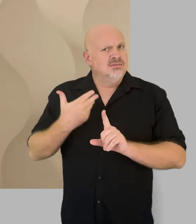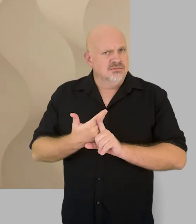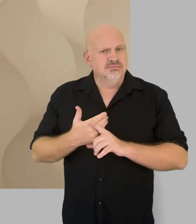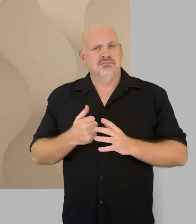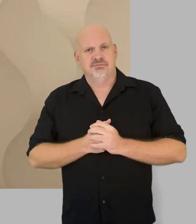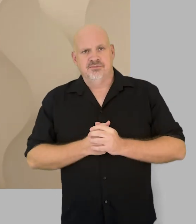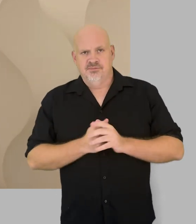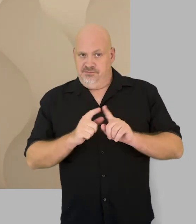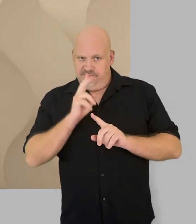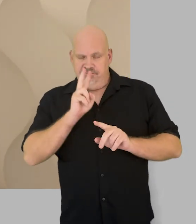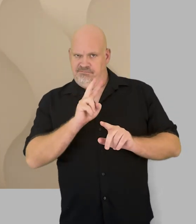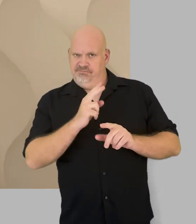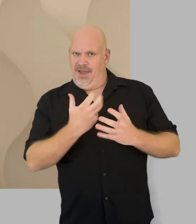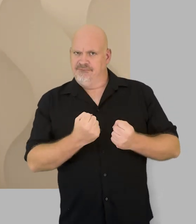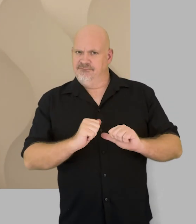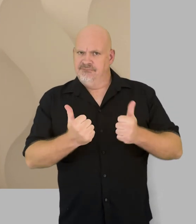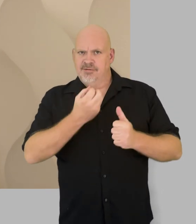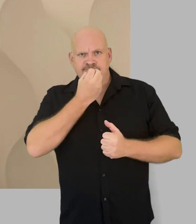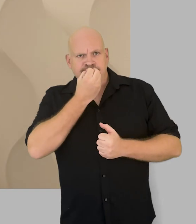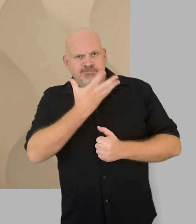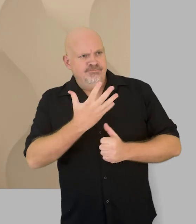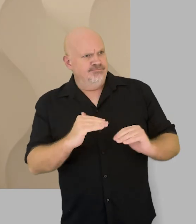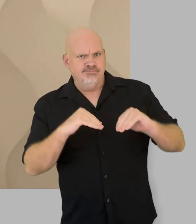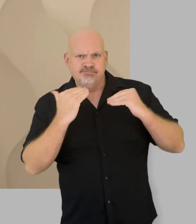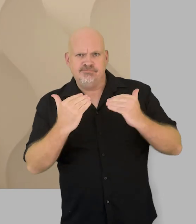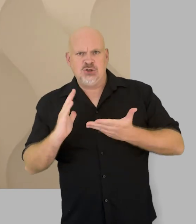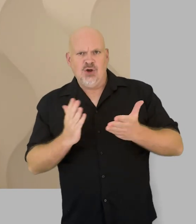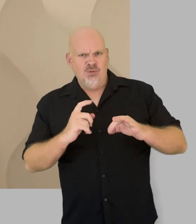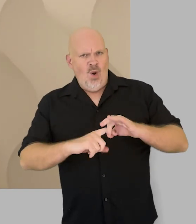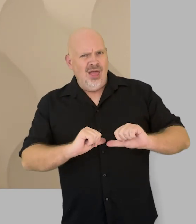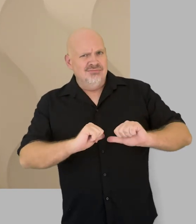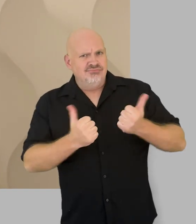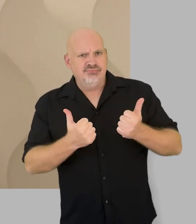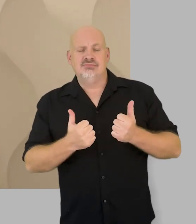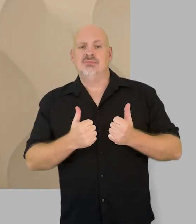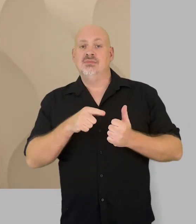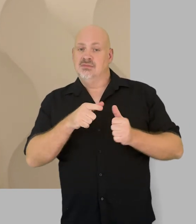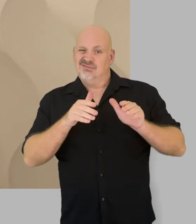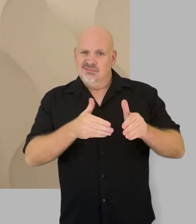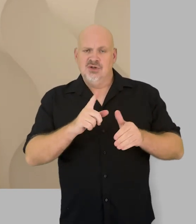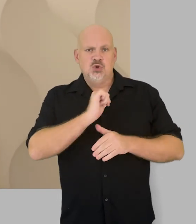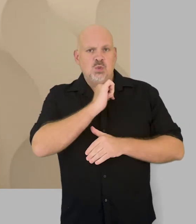Many countries lack national estimates and the methodology used to calculate coverage vary widely,